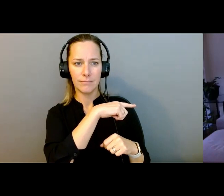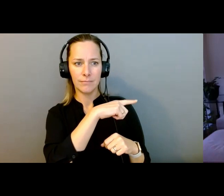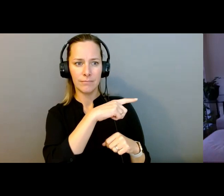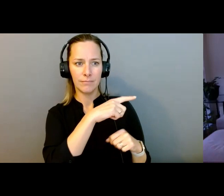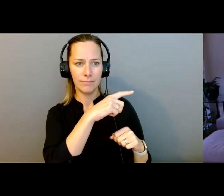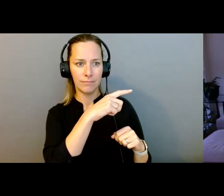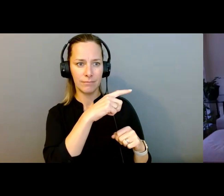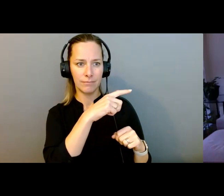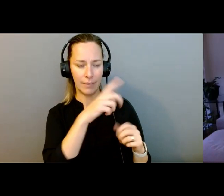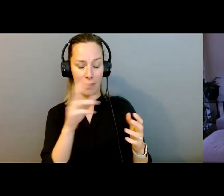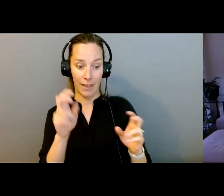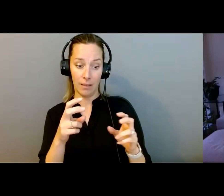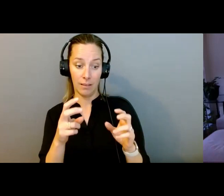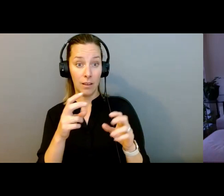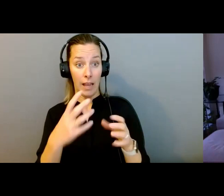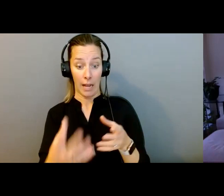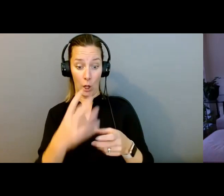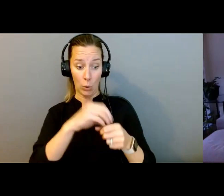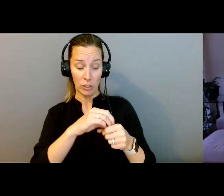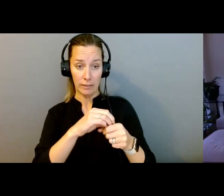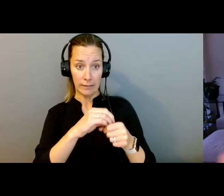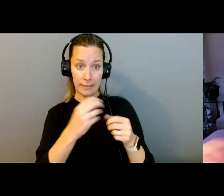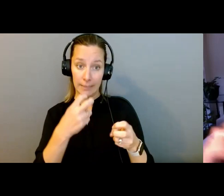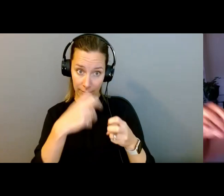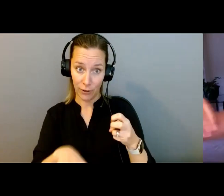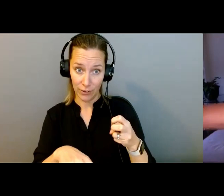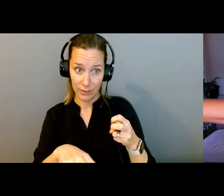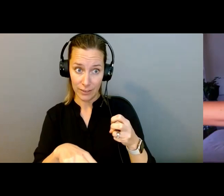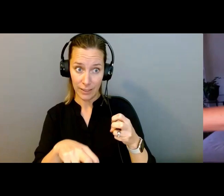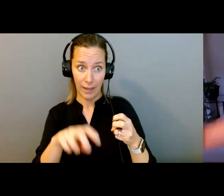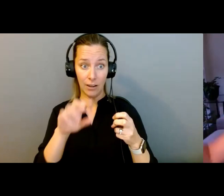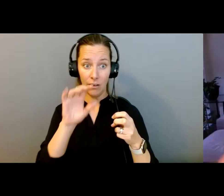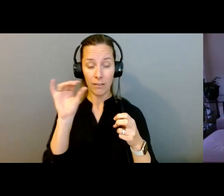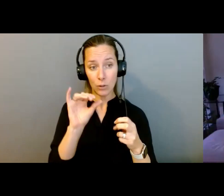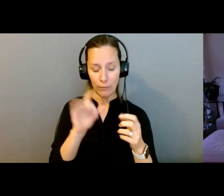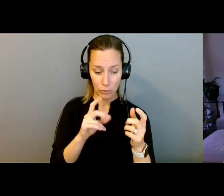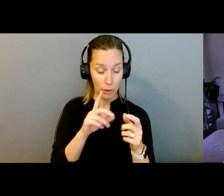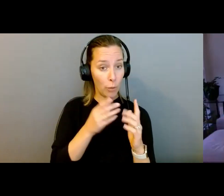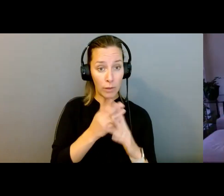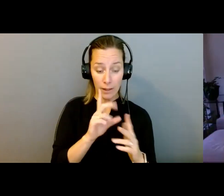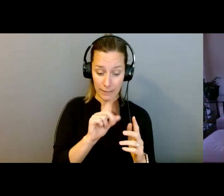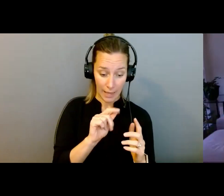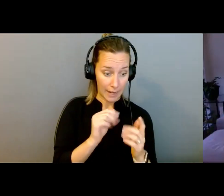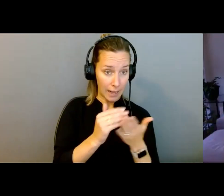of inclusion is done through data collection all the way up to making action possible.